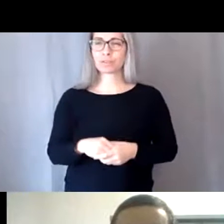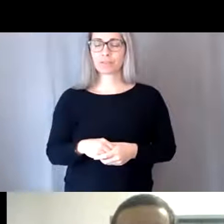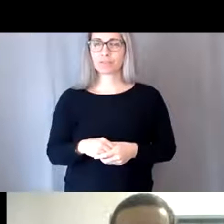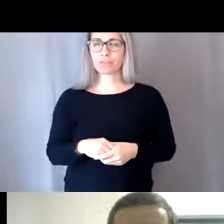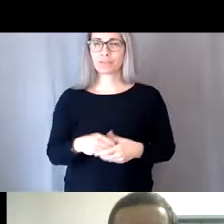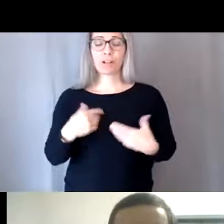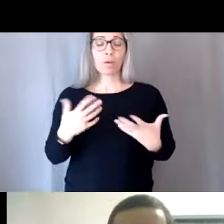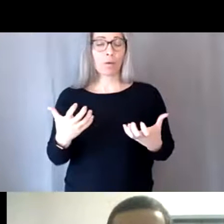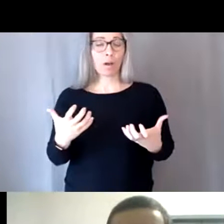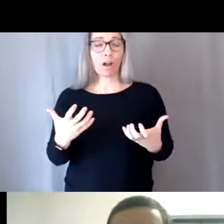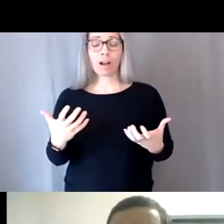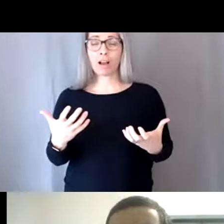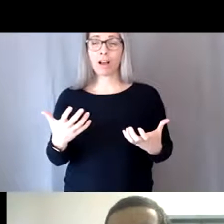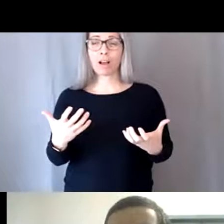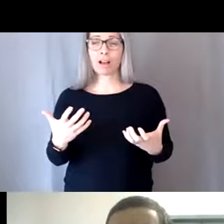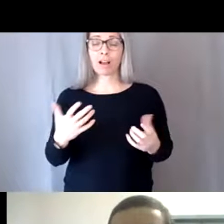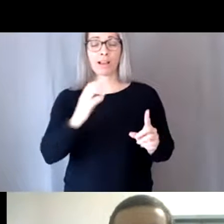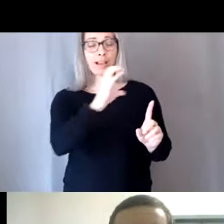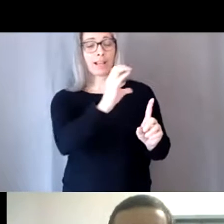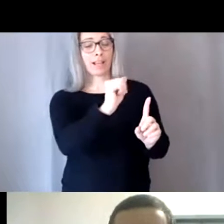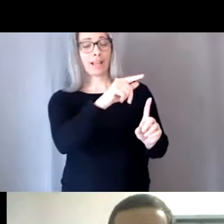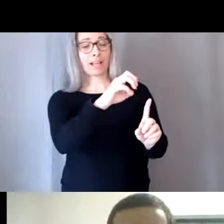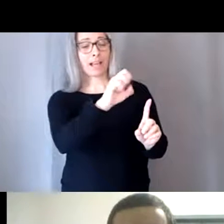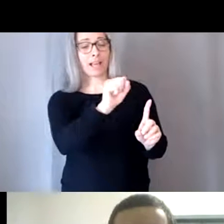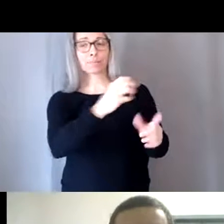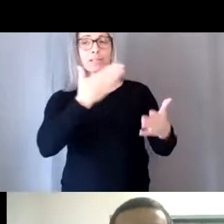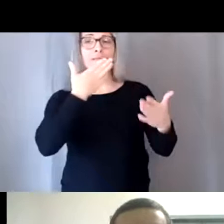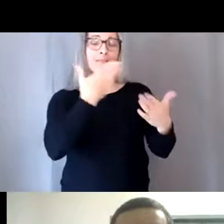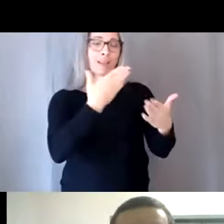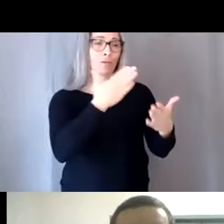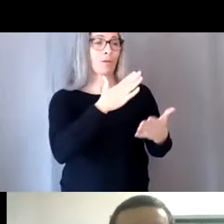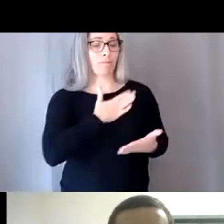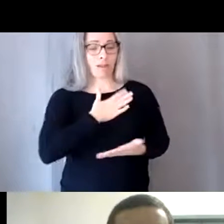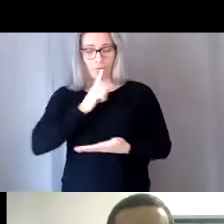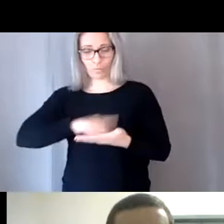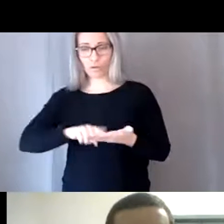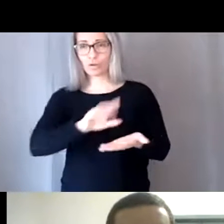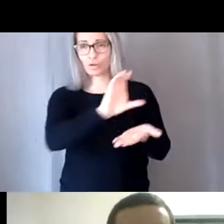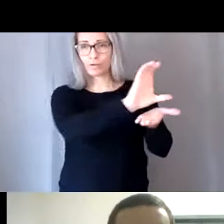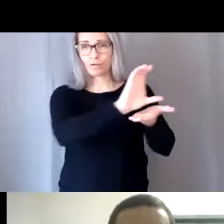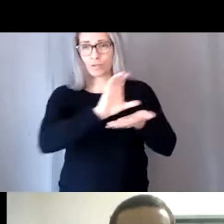COPS for funding my research in the post-graduate program in